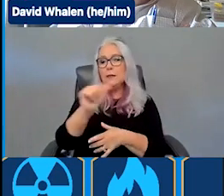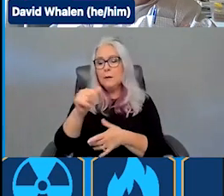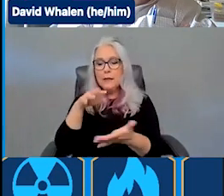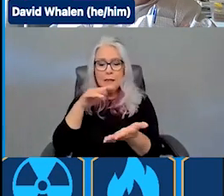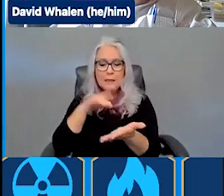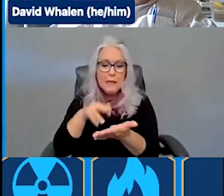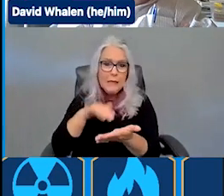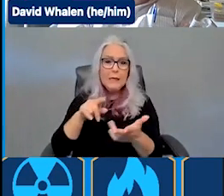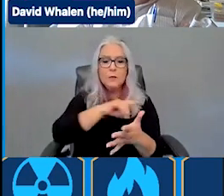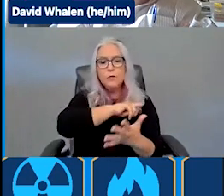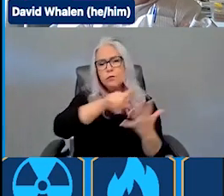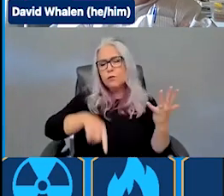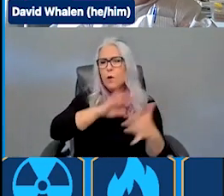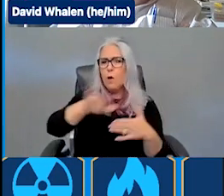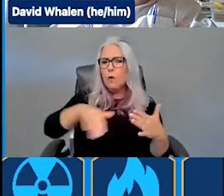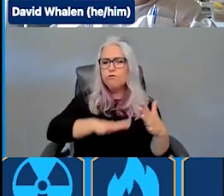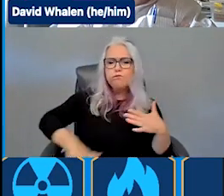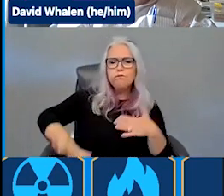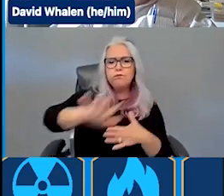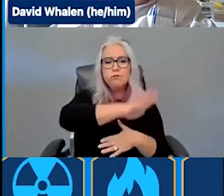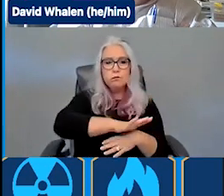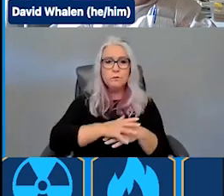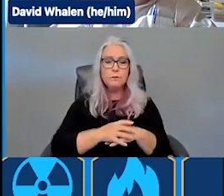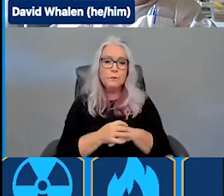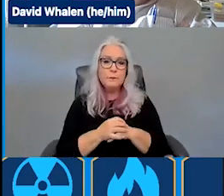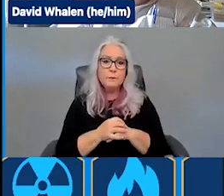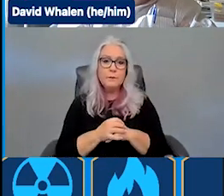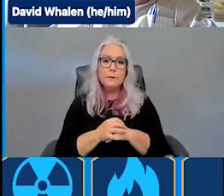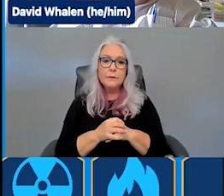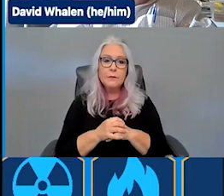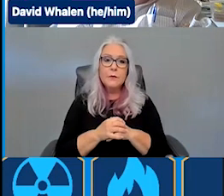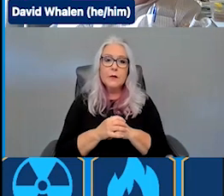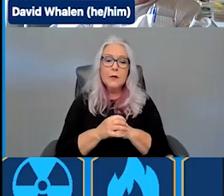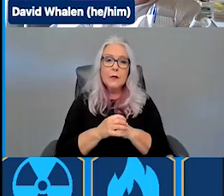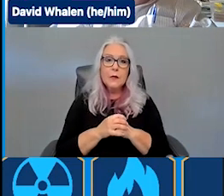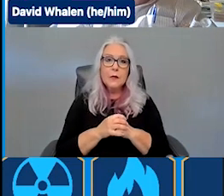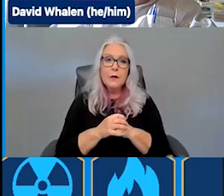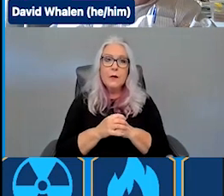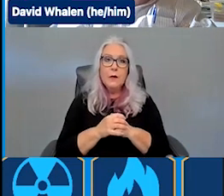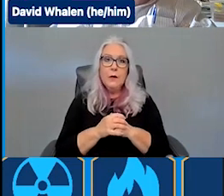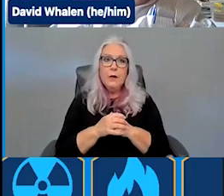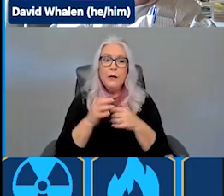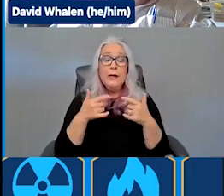activists across the country by permitting clinicians to discriminate against those who